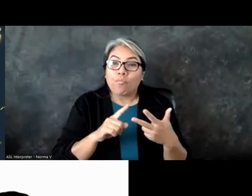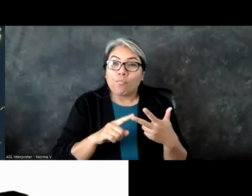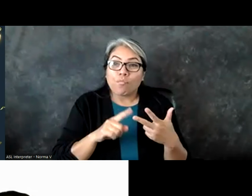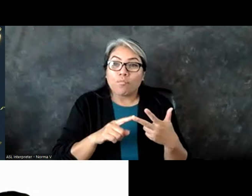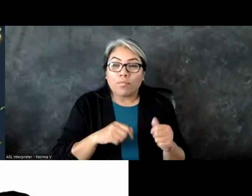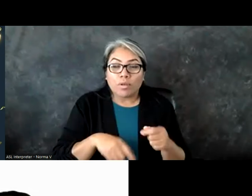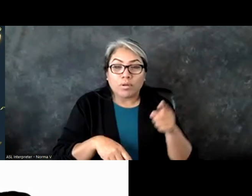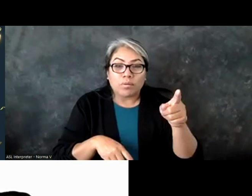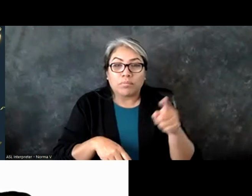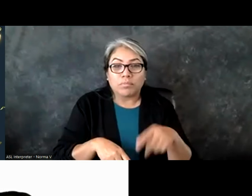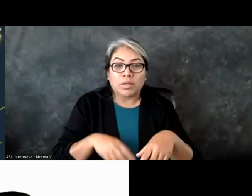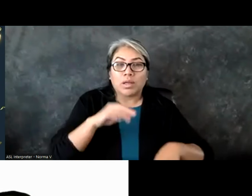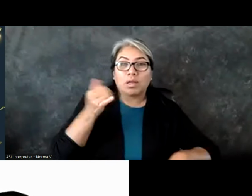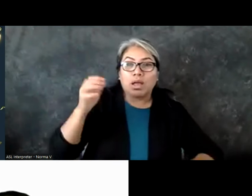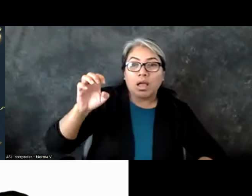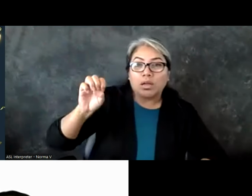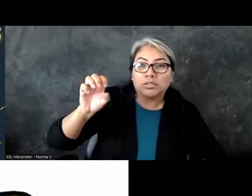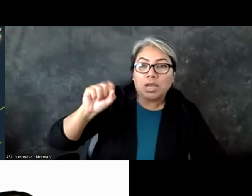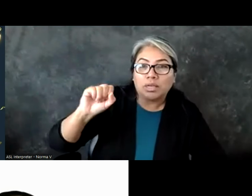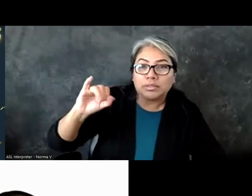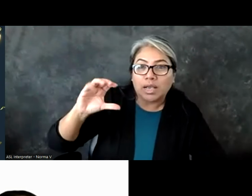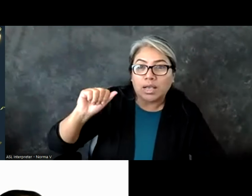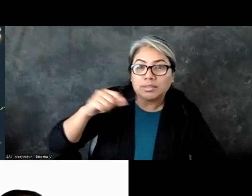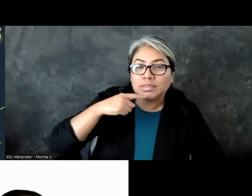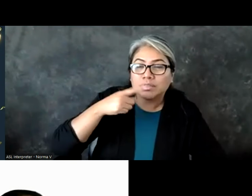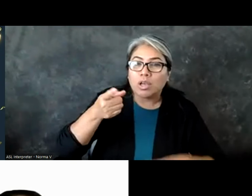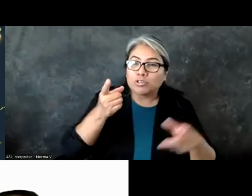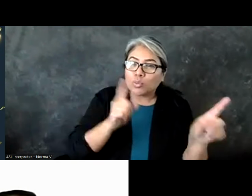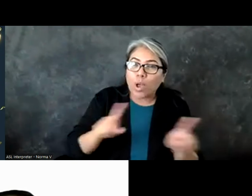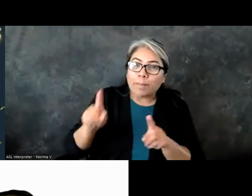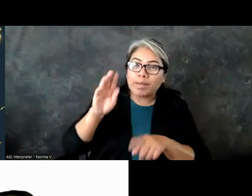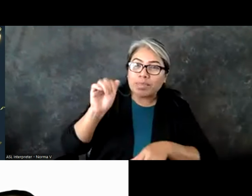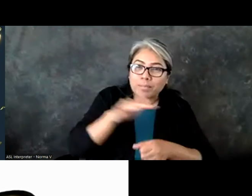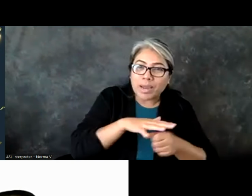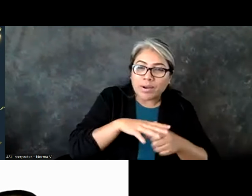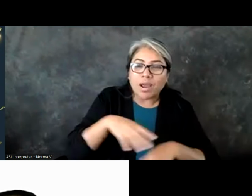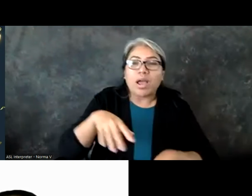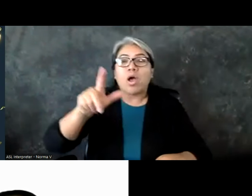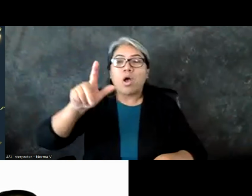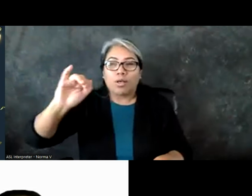subsidies, for senior and disability -- and people with disability housing. » JESSICA LEHMAN: There's a